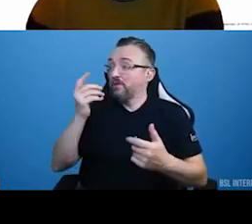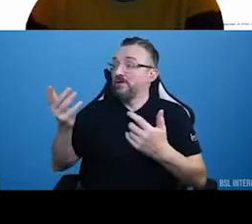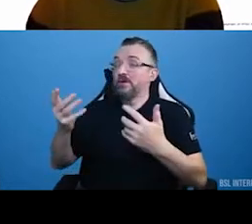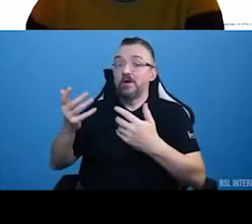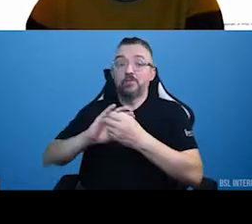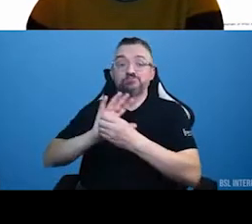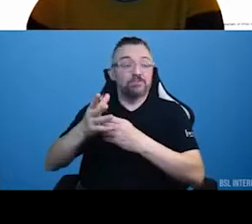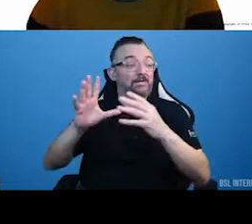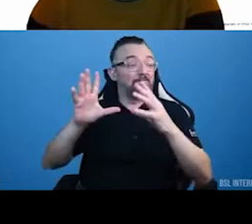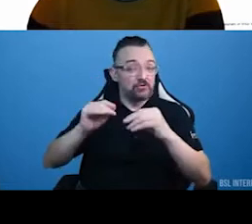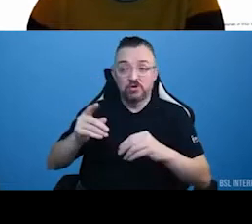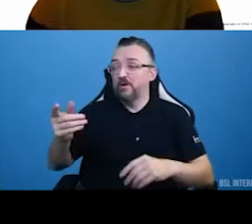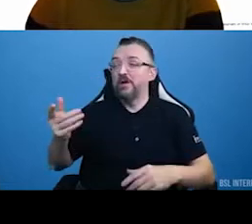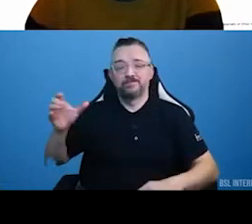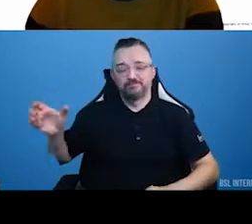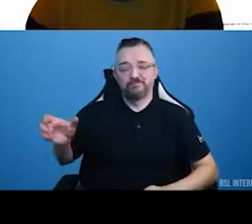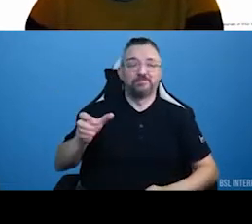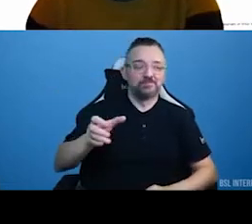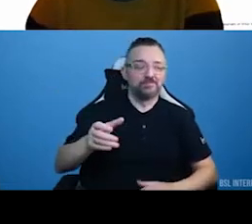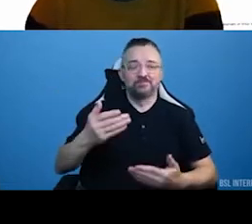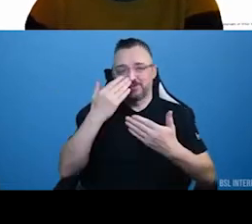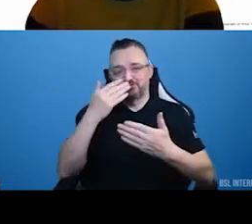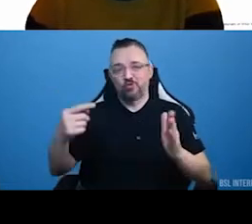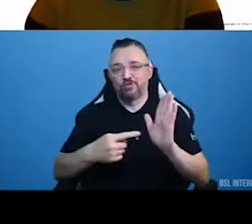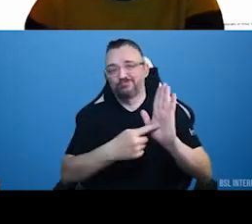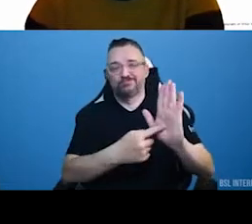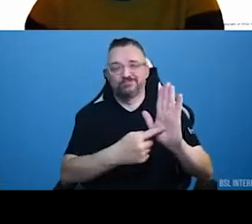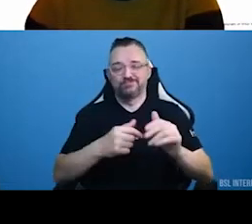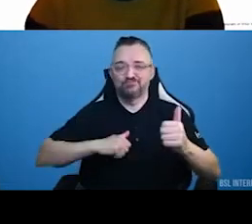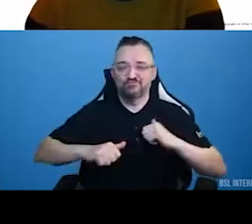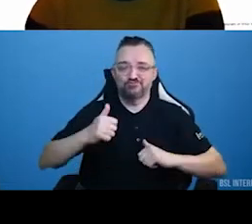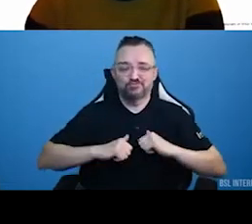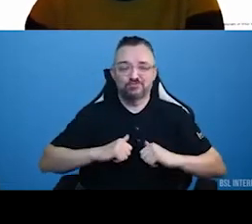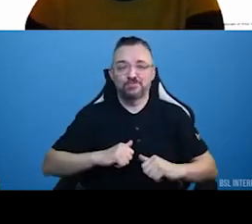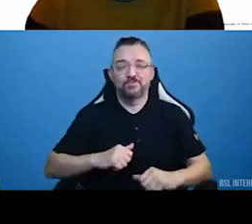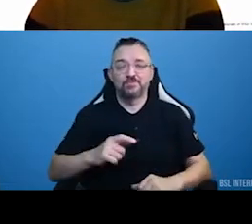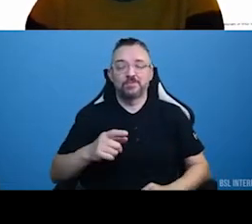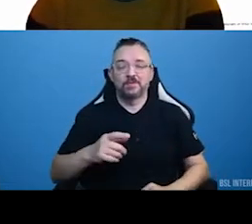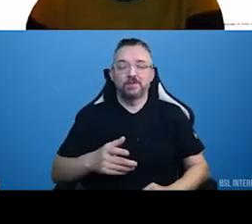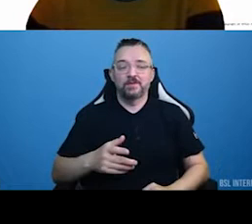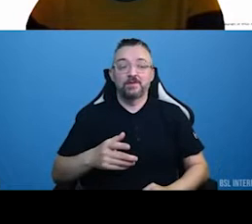and he was as the star of the show by "Planet Pod". So if you want to go and find that episode